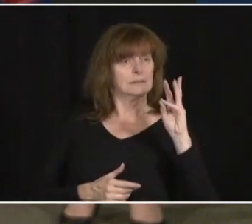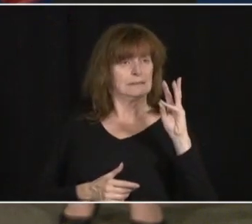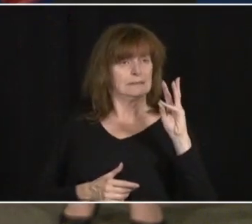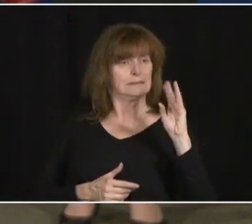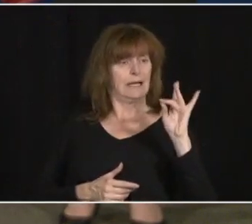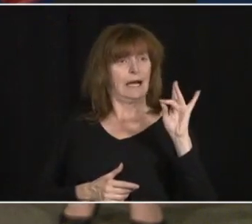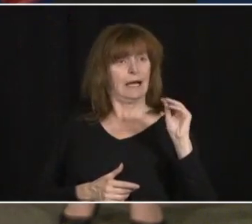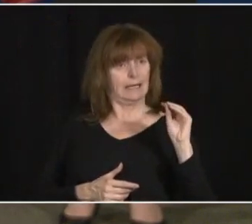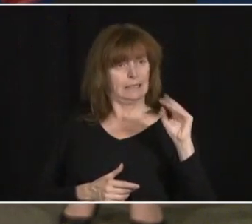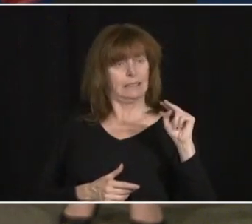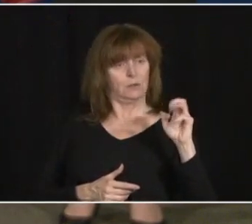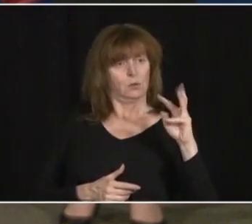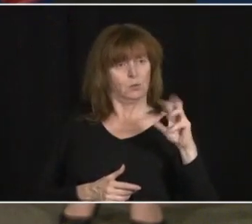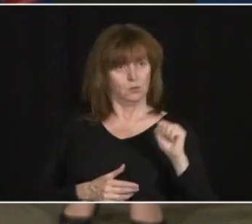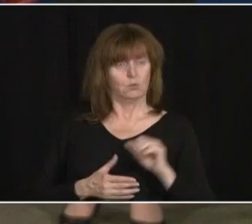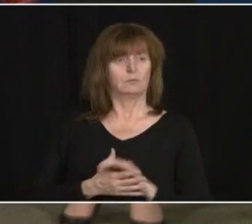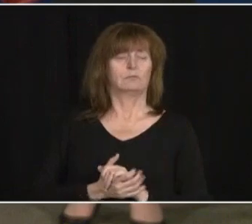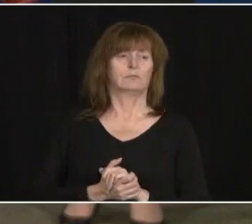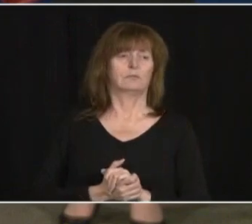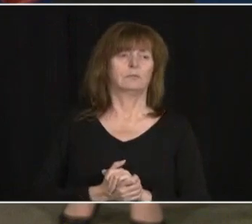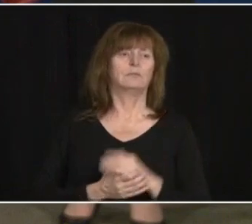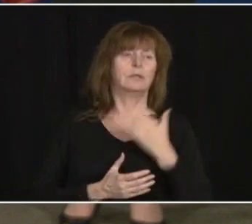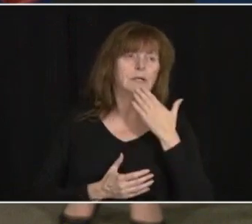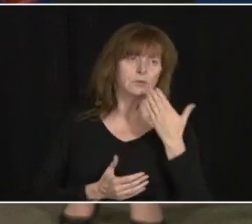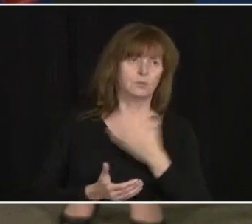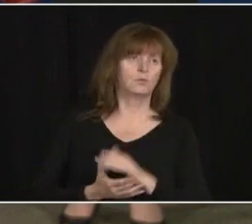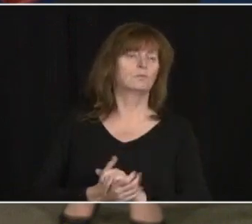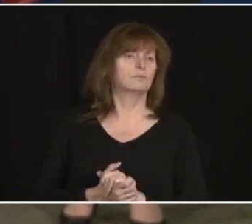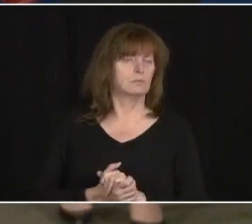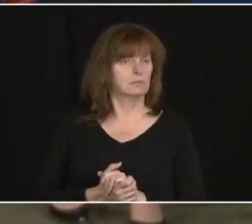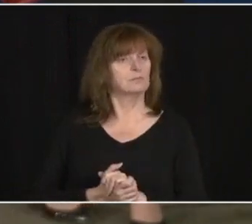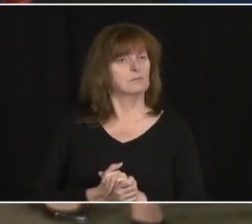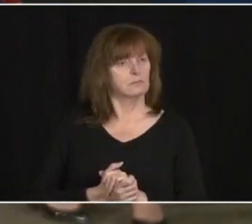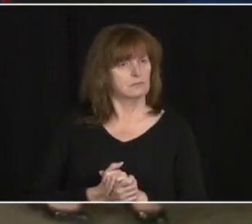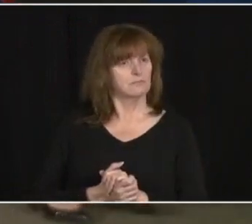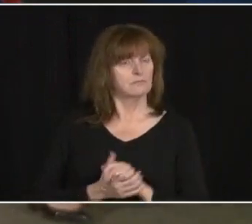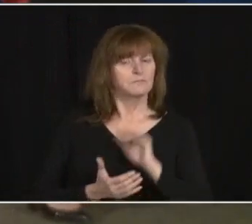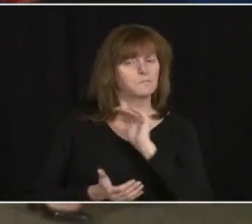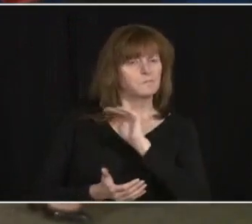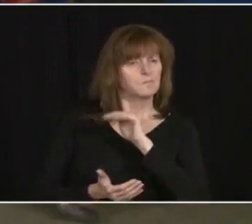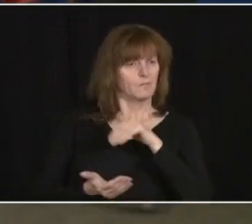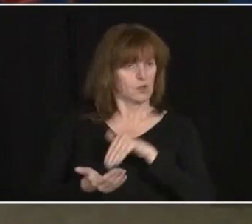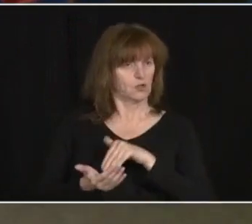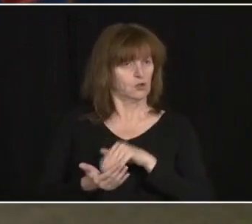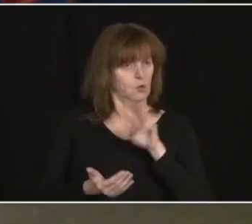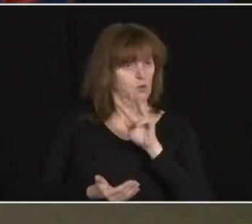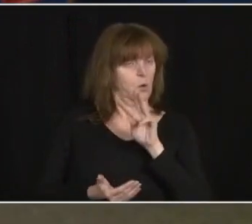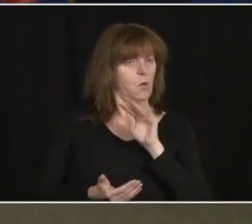From markdouglas at 608 news. Please go ahead. Question: Thank you to Dr. Williams first. Was there